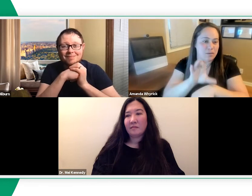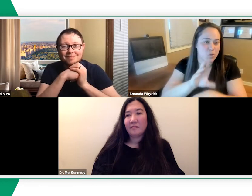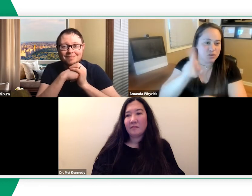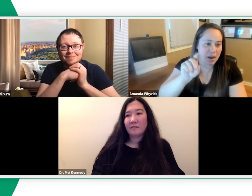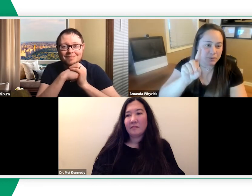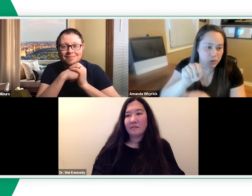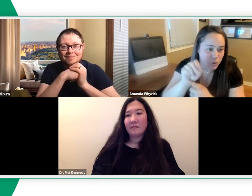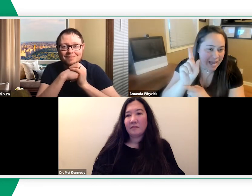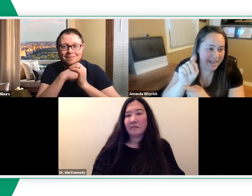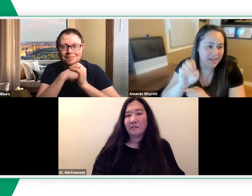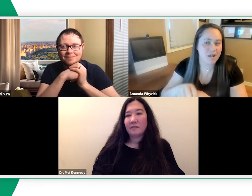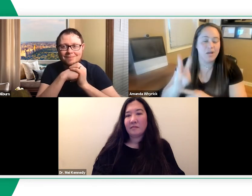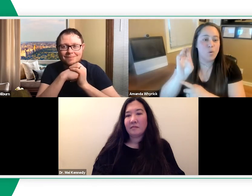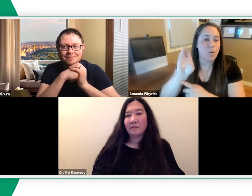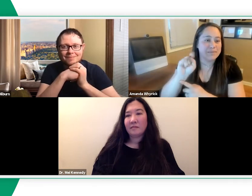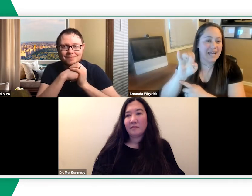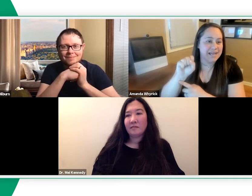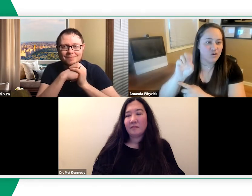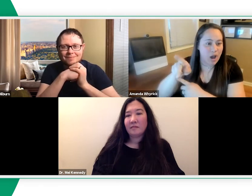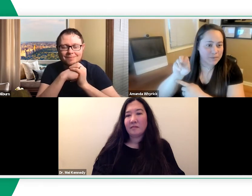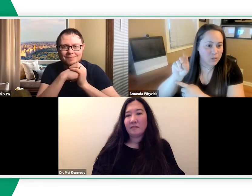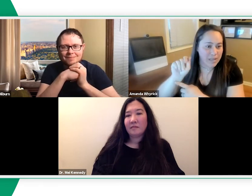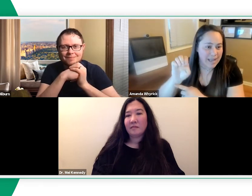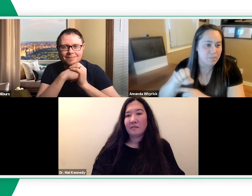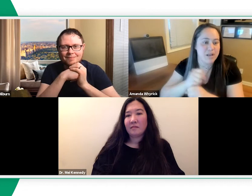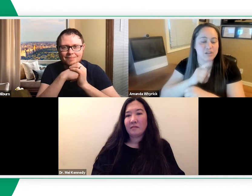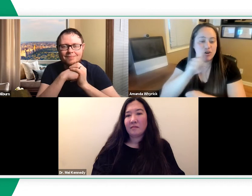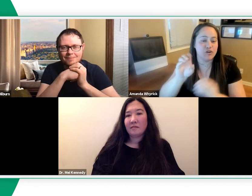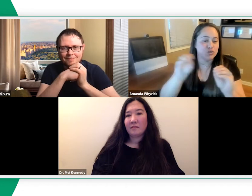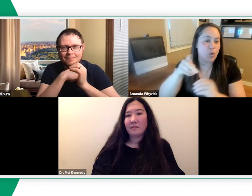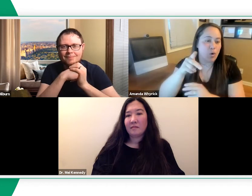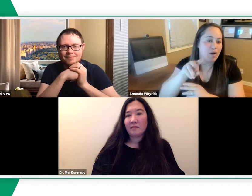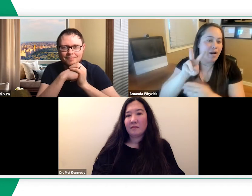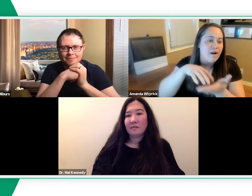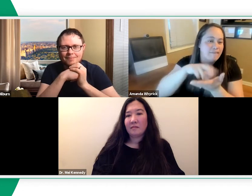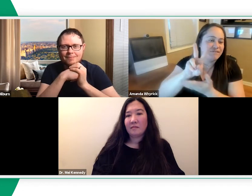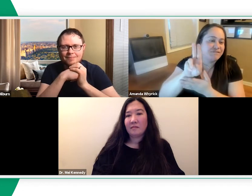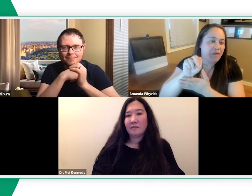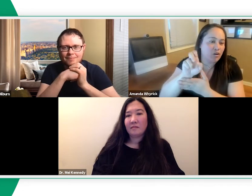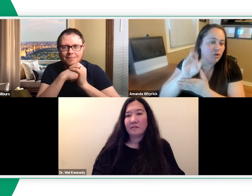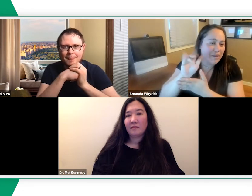your computer is up-to-date, your websites are up-to-date, making sure there’s no